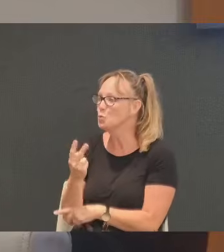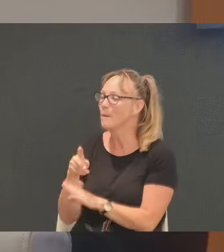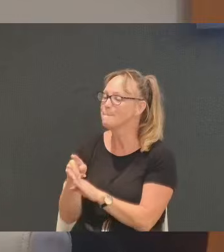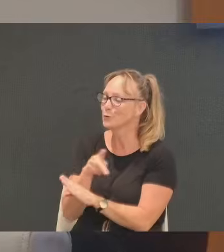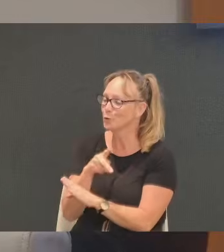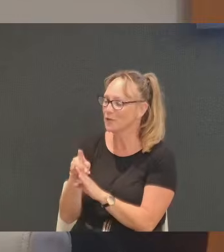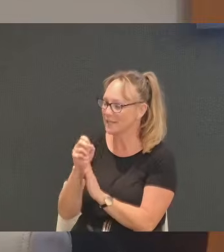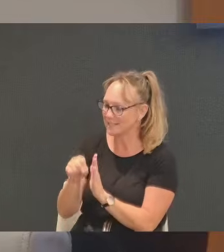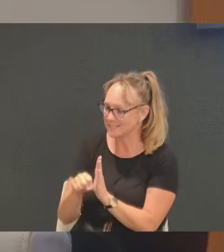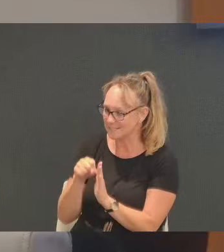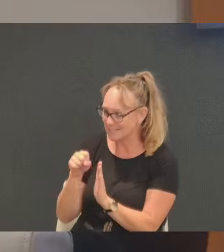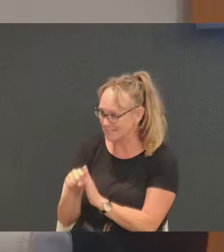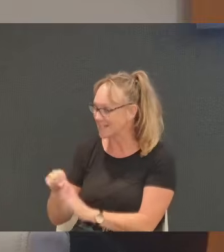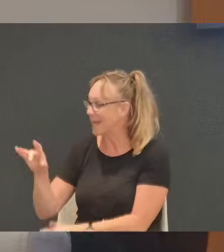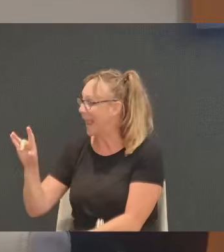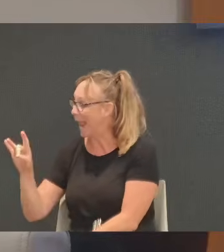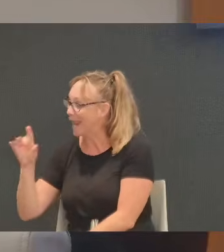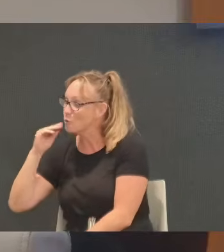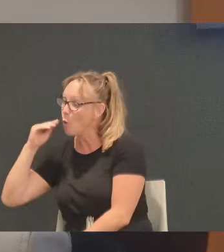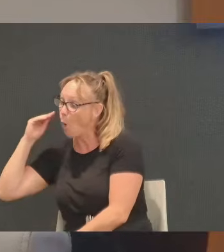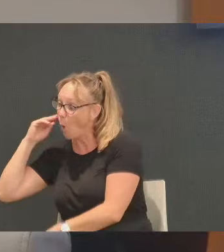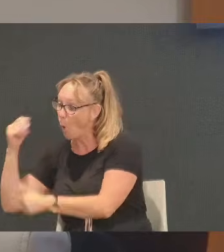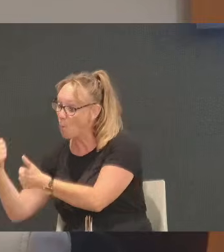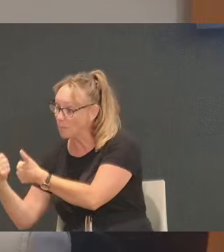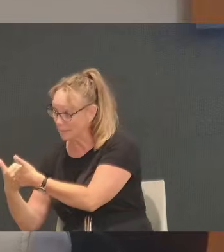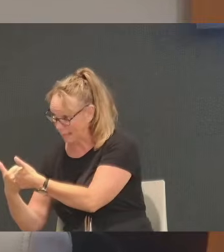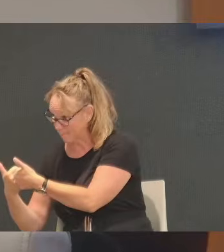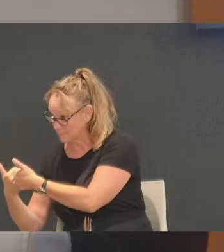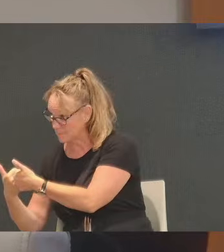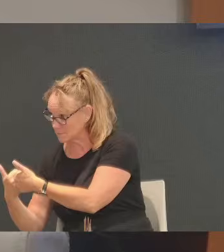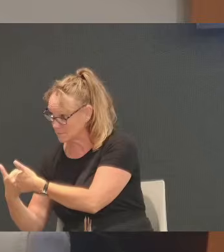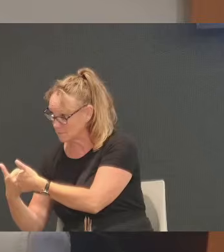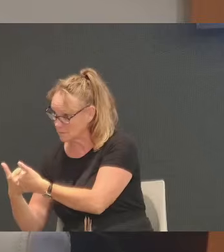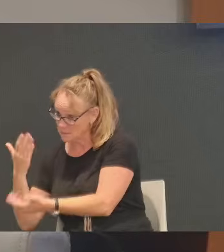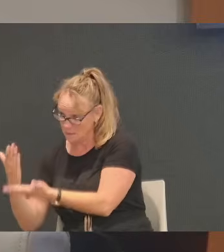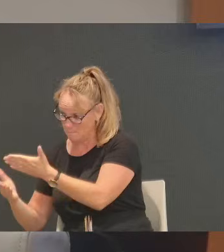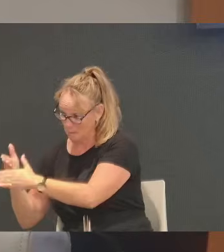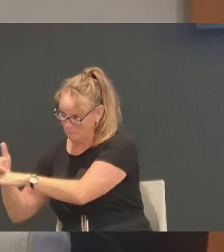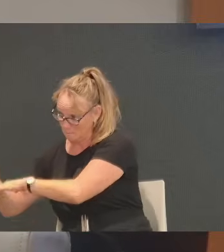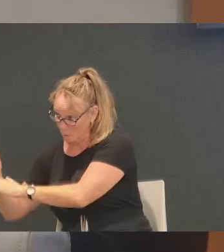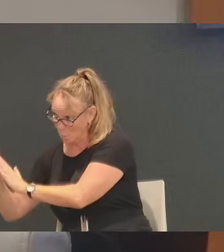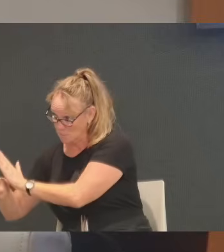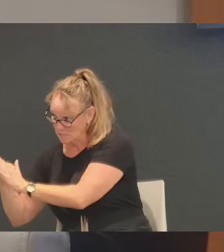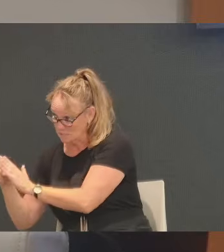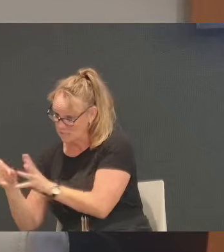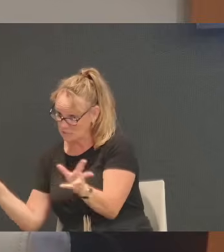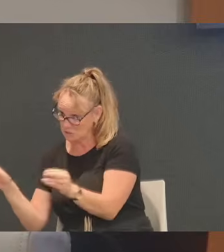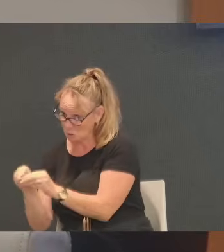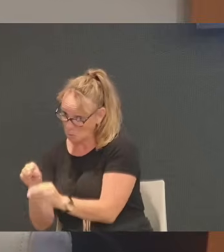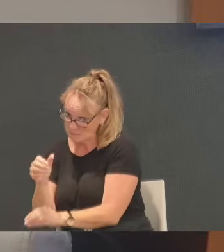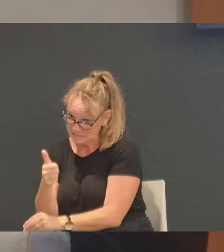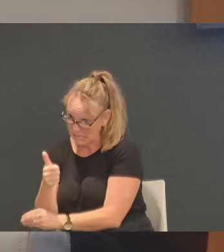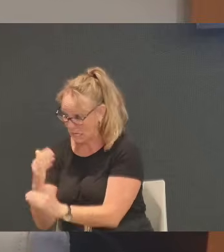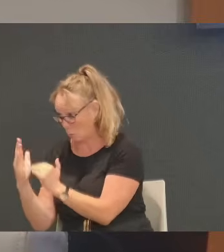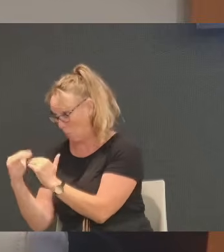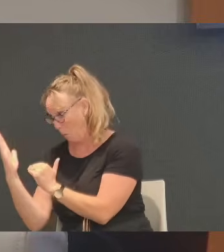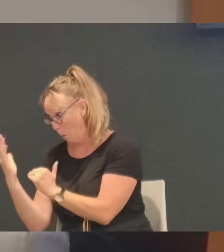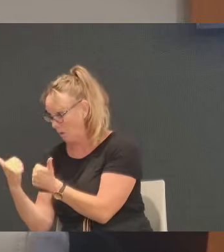there's also the potential for postseason games as well. So whether there is a postseason game or not